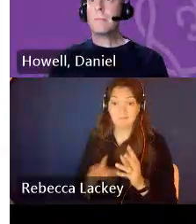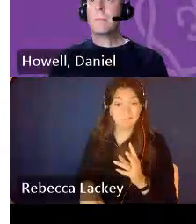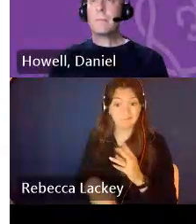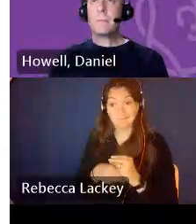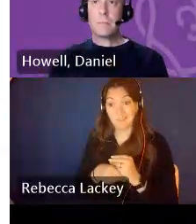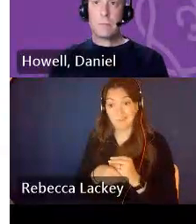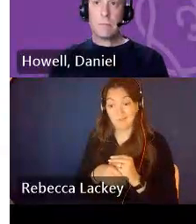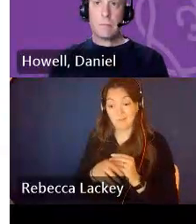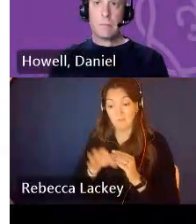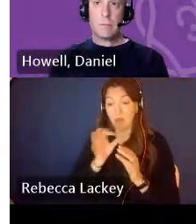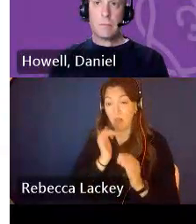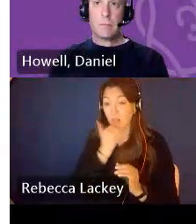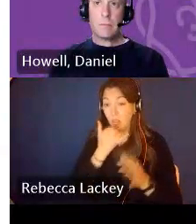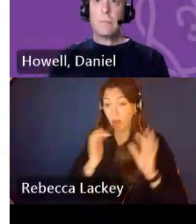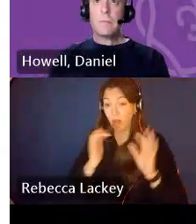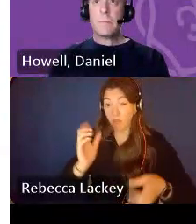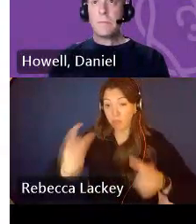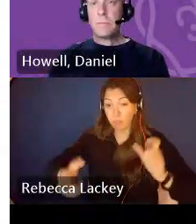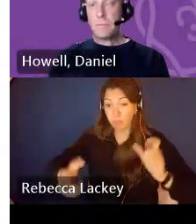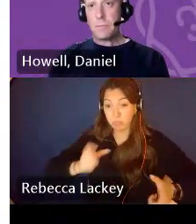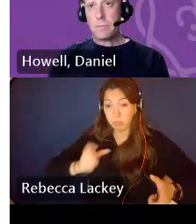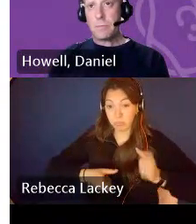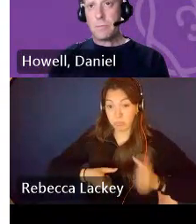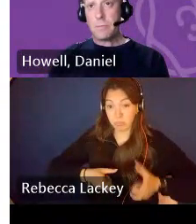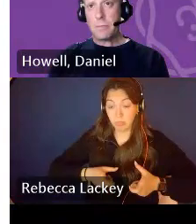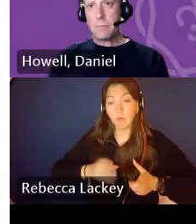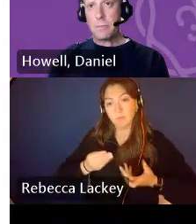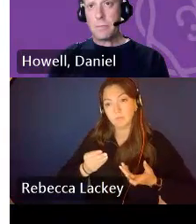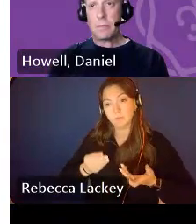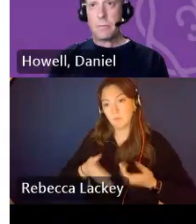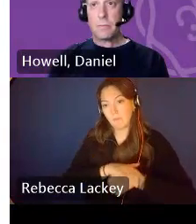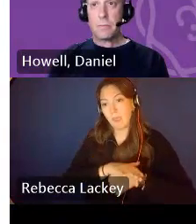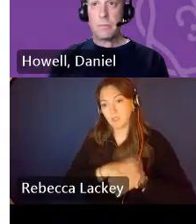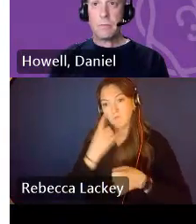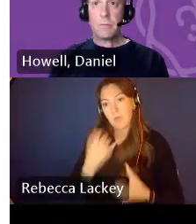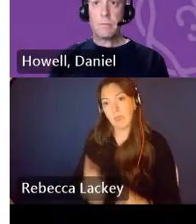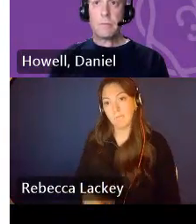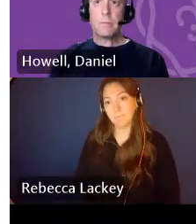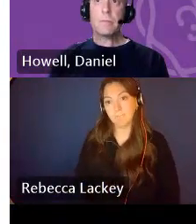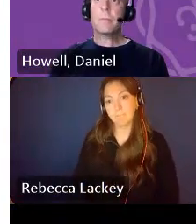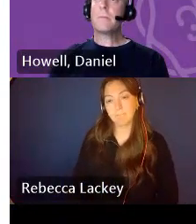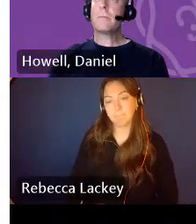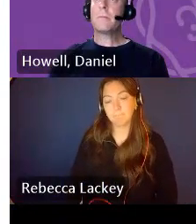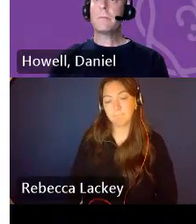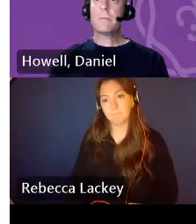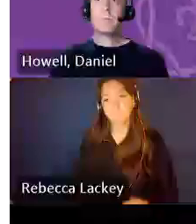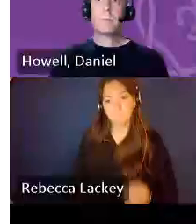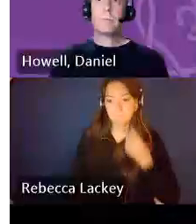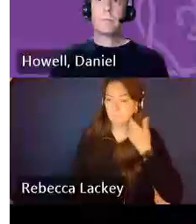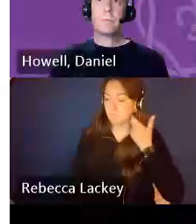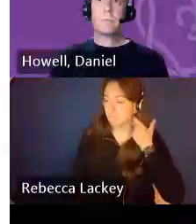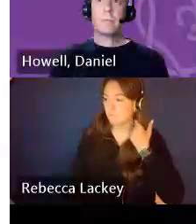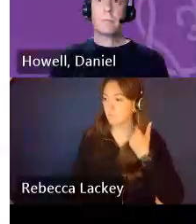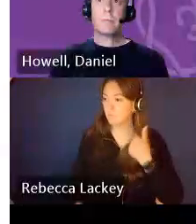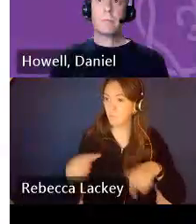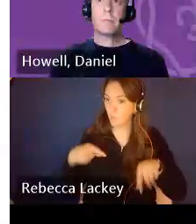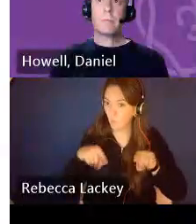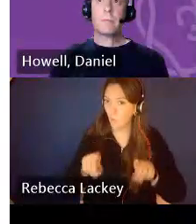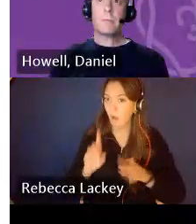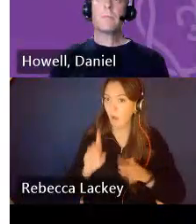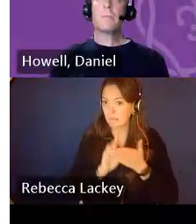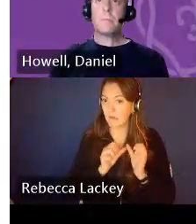potholes have have appeared, they can be patched in the meantime while the design proceeds. The